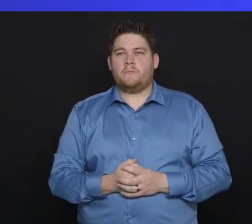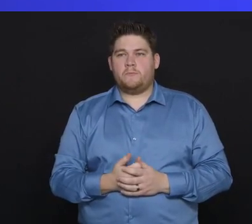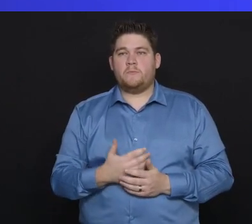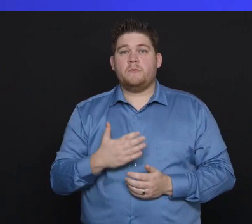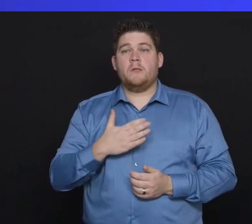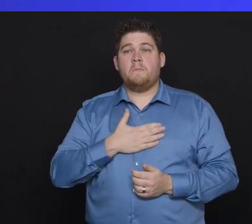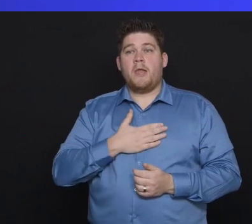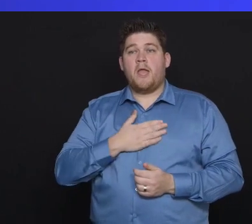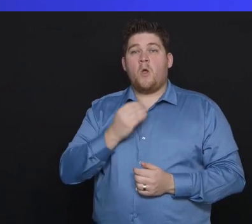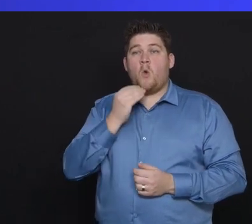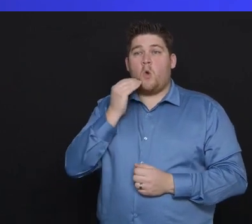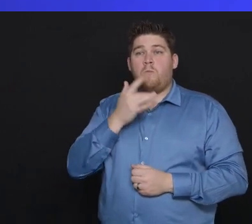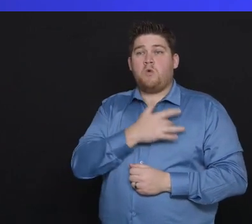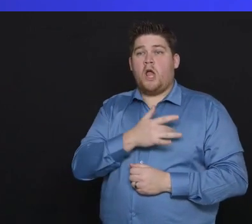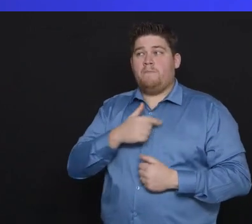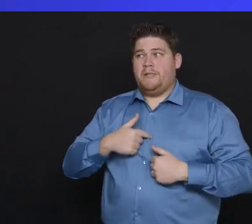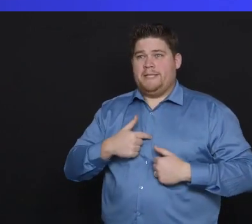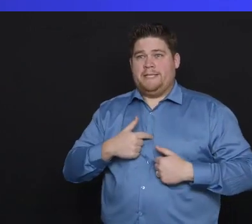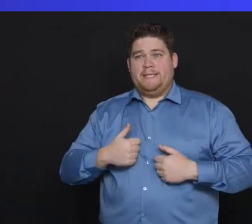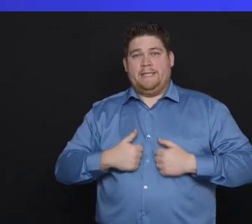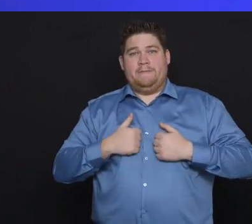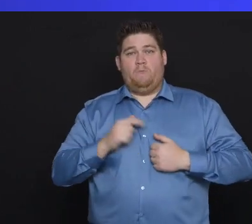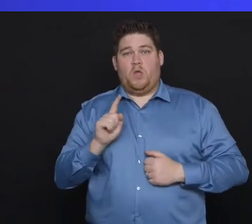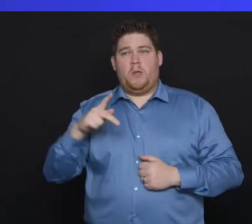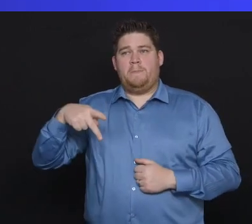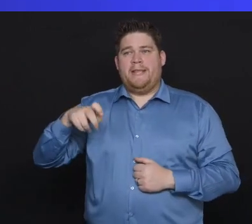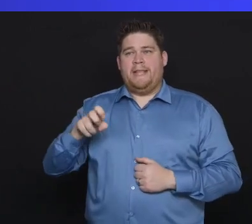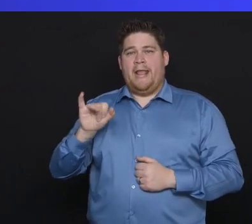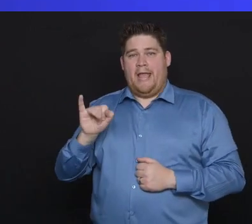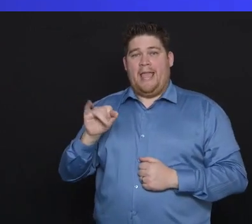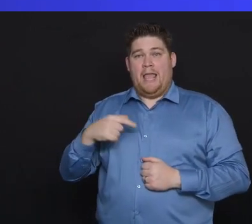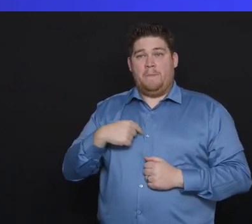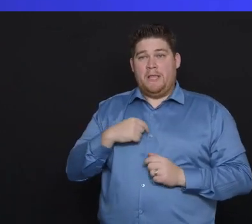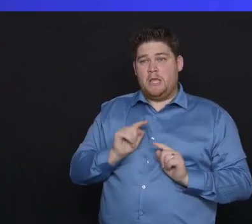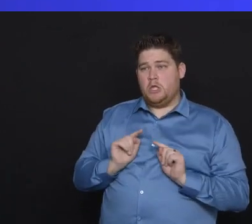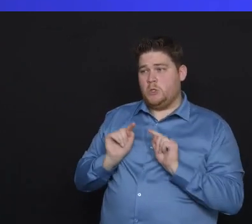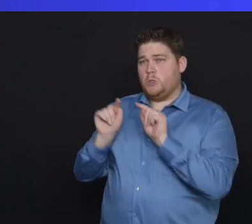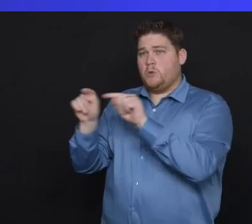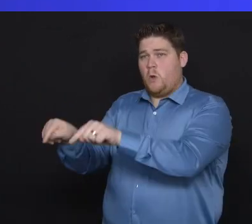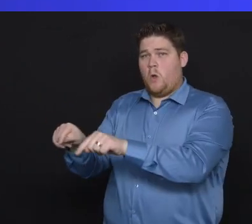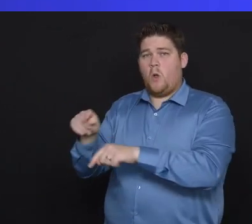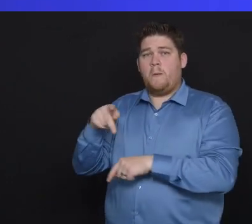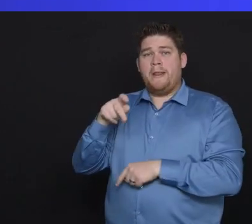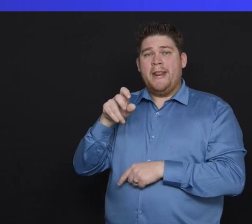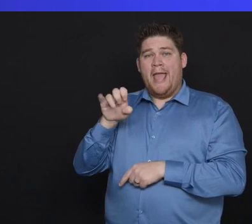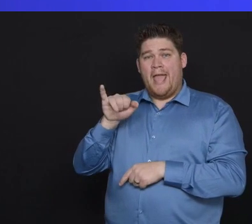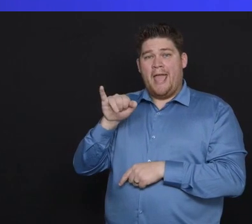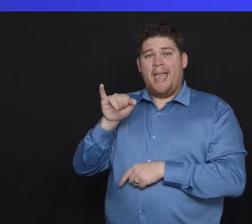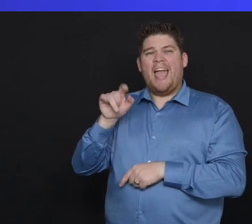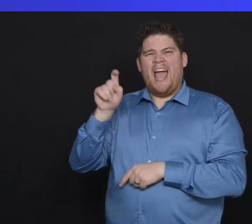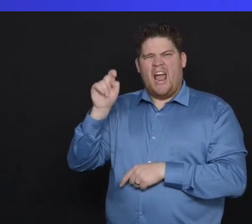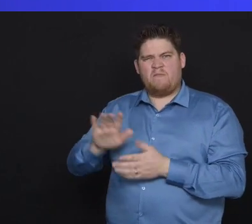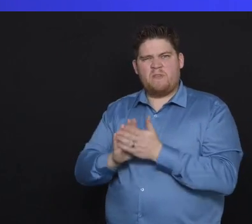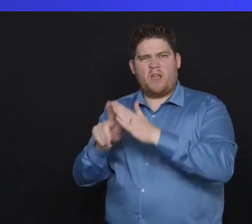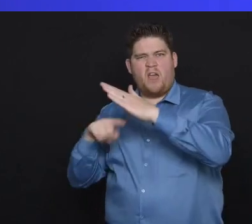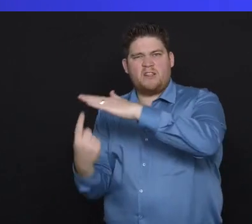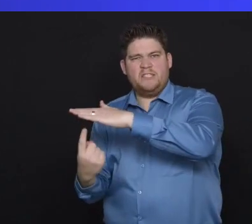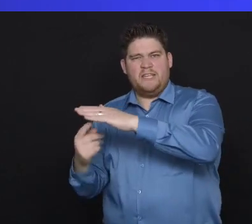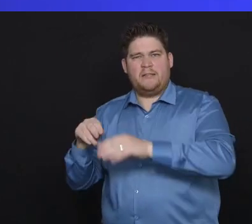that is measures. The message I have